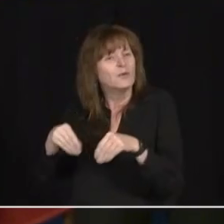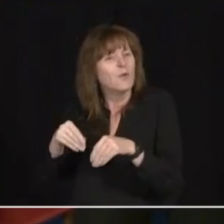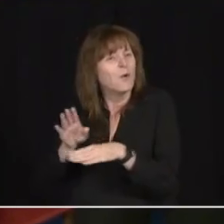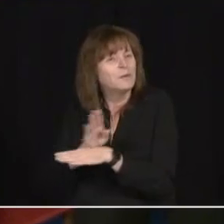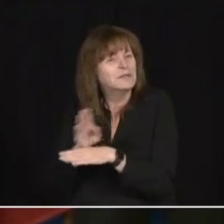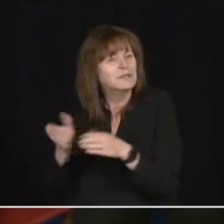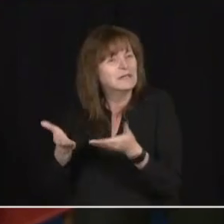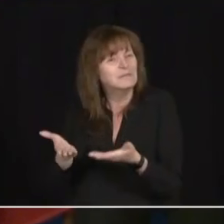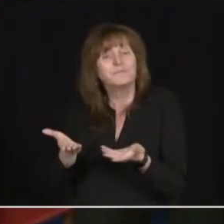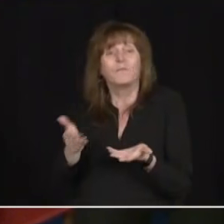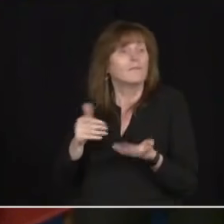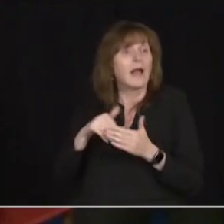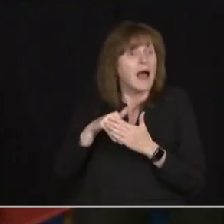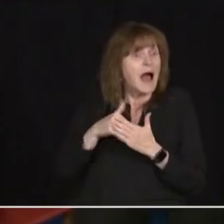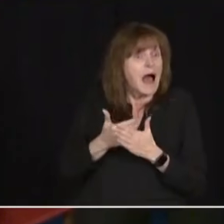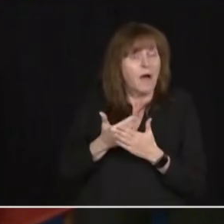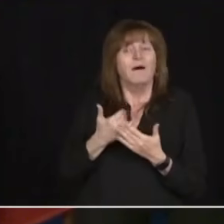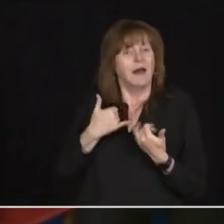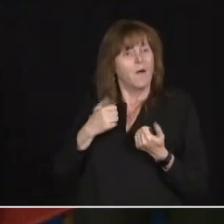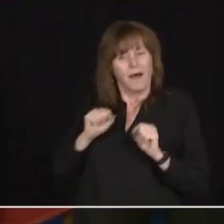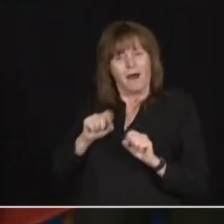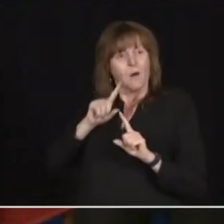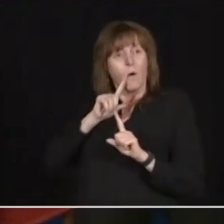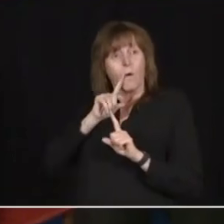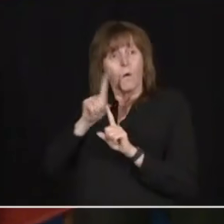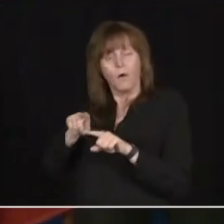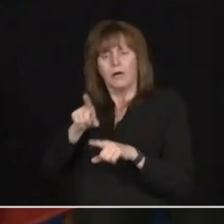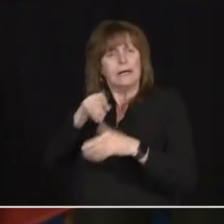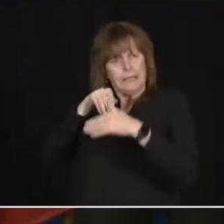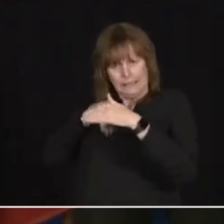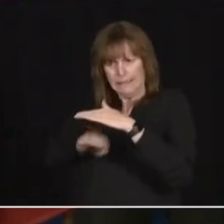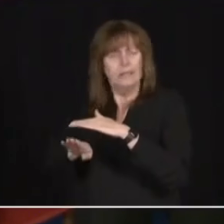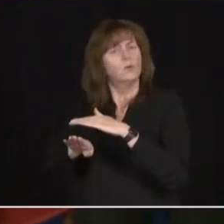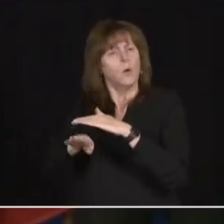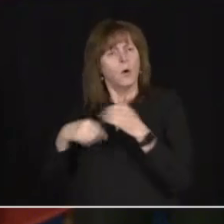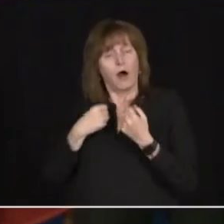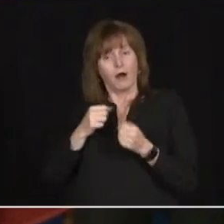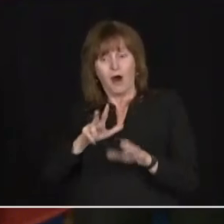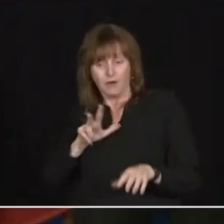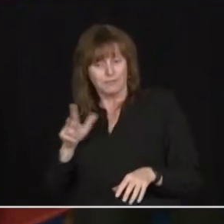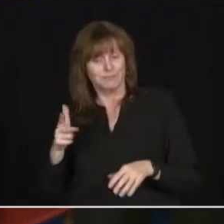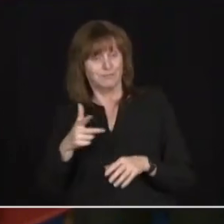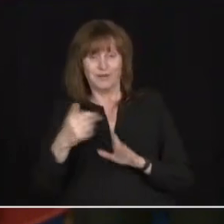retail to offer kerbside pick-up and delivery and opening garden centres,